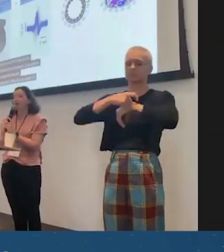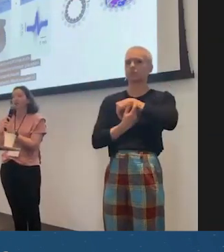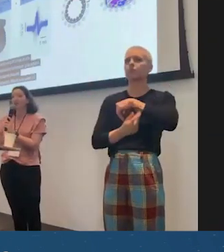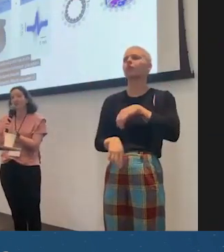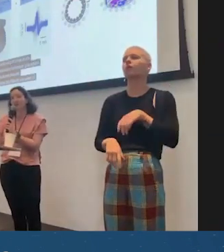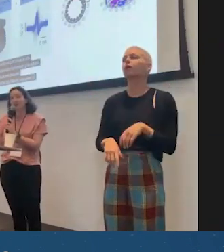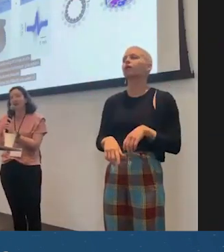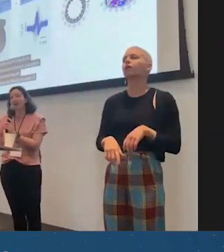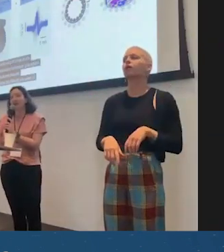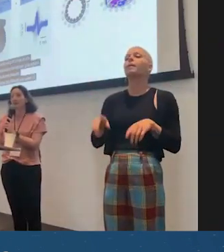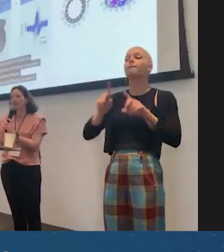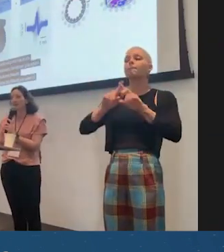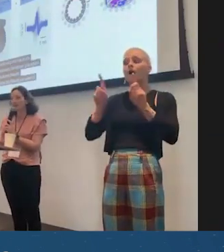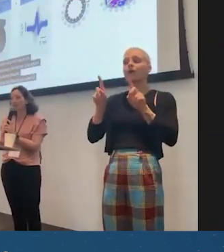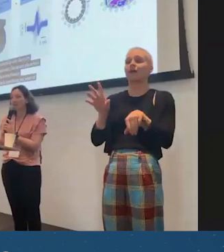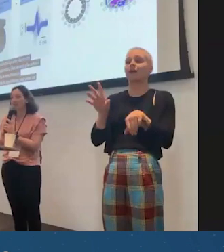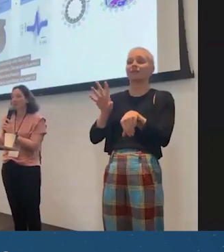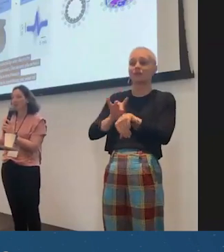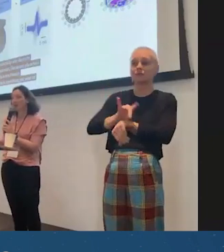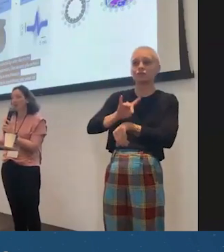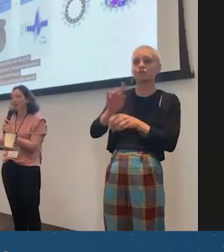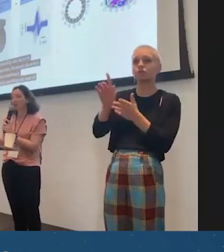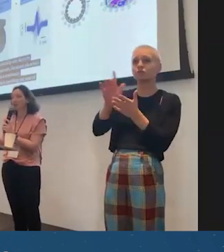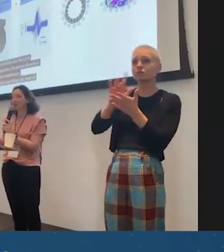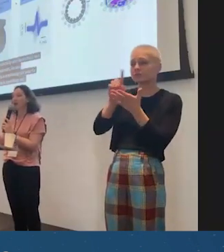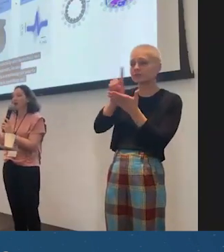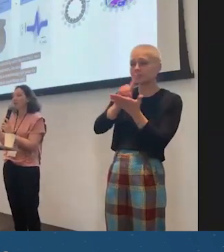the sensor design, the placement, the materials,